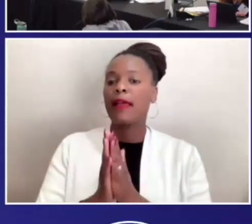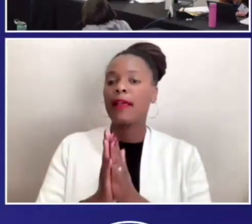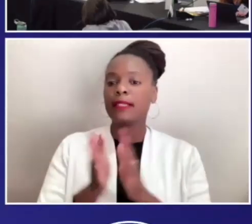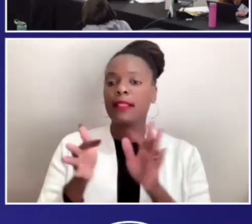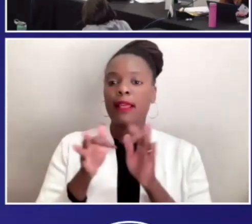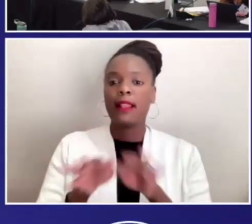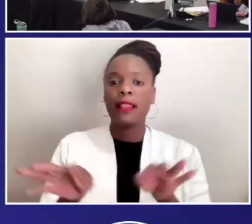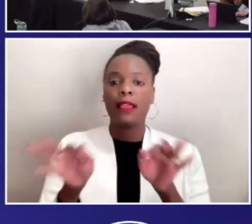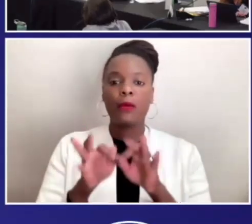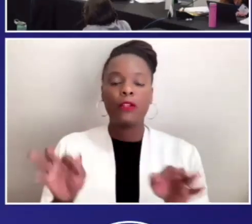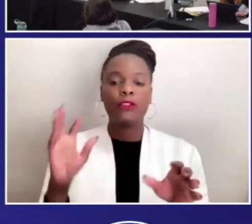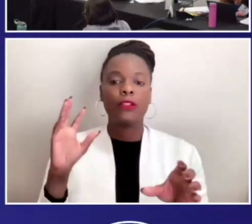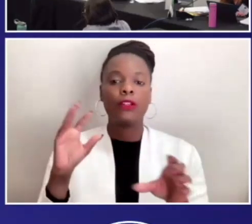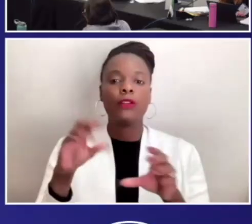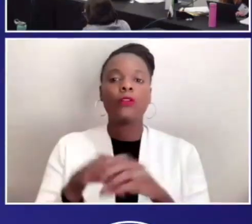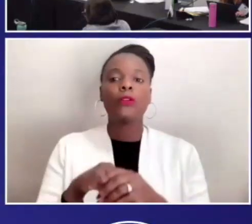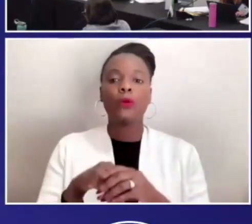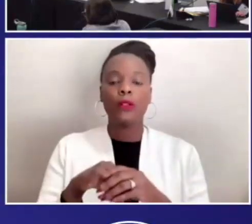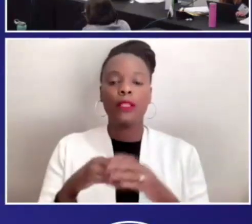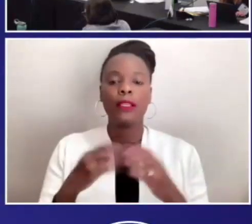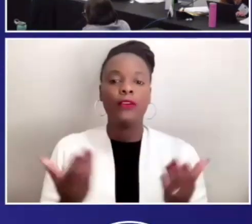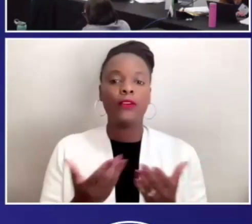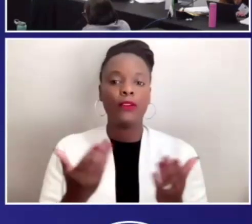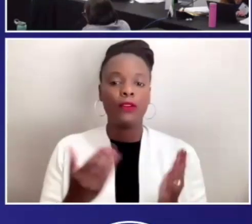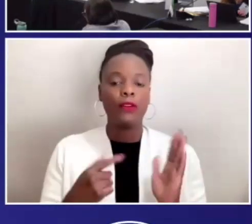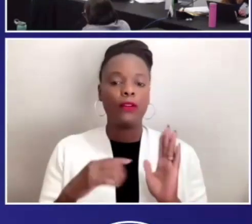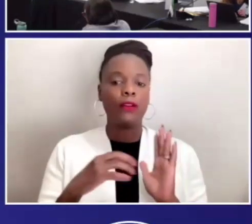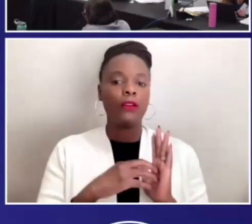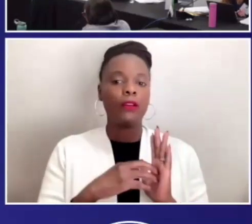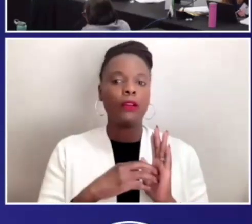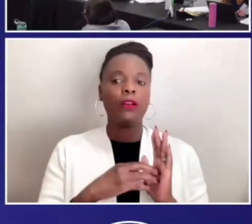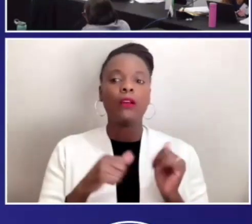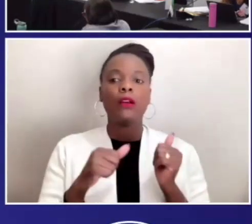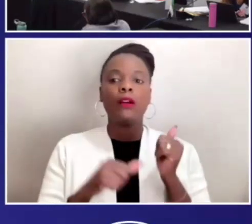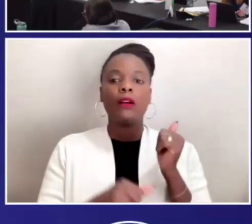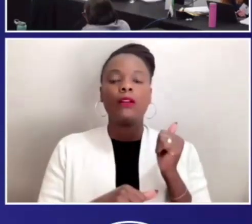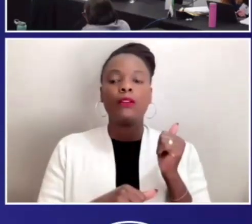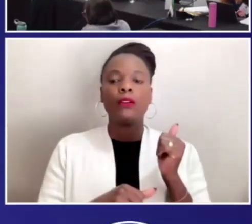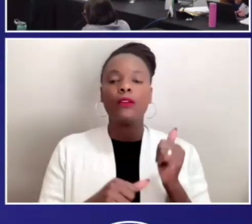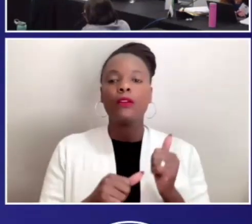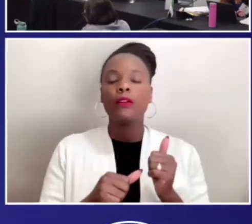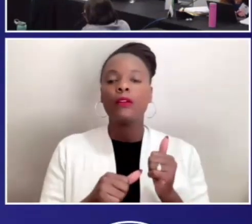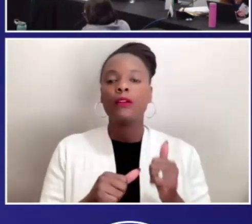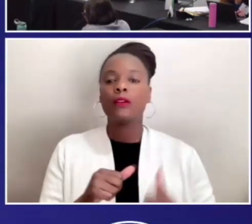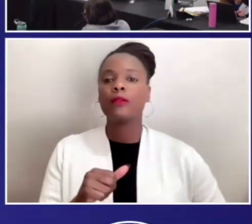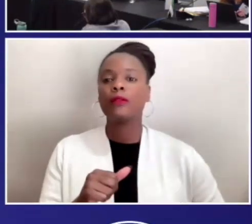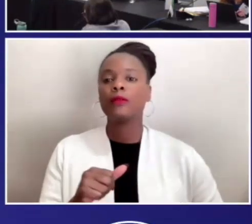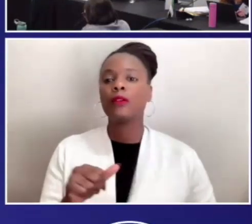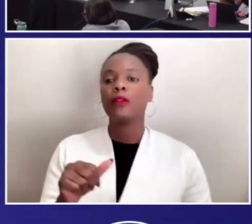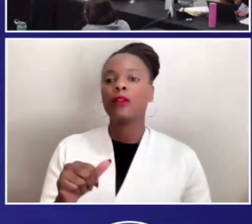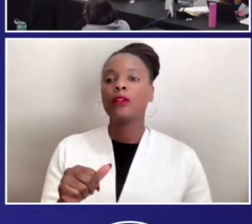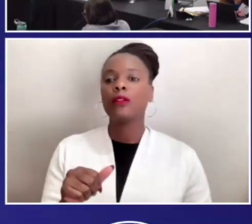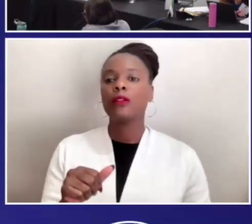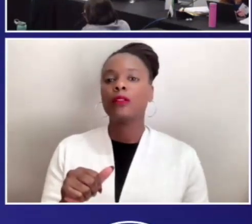included in this section under both (1), (2) -- under both (1),